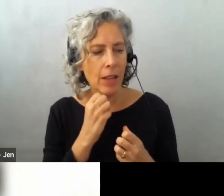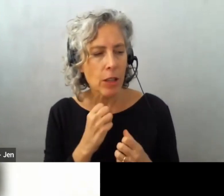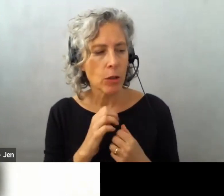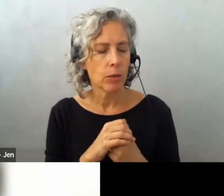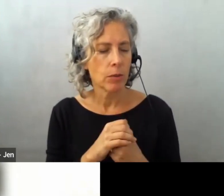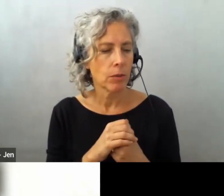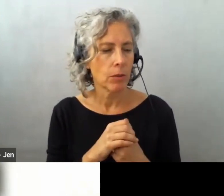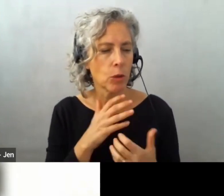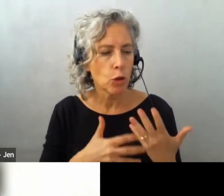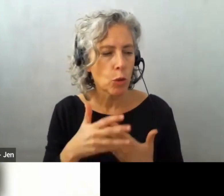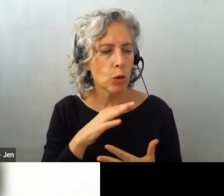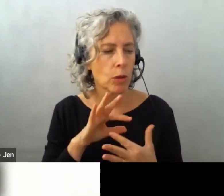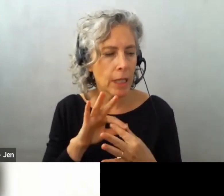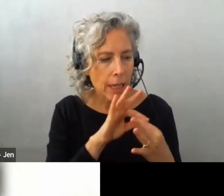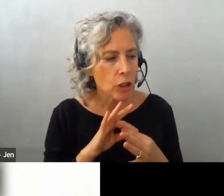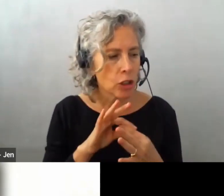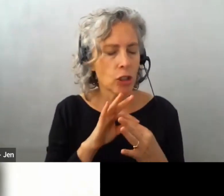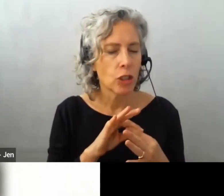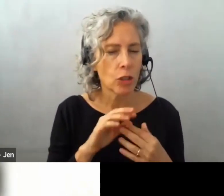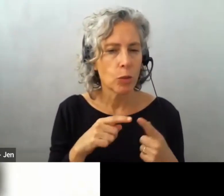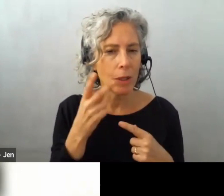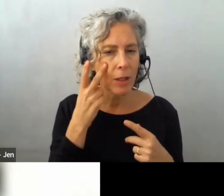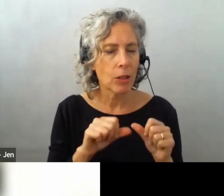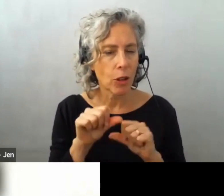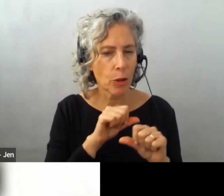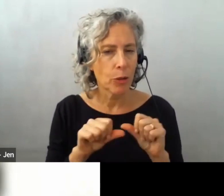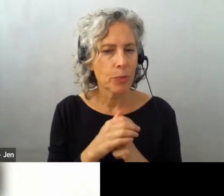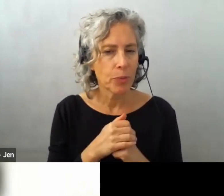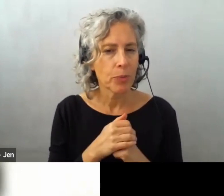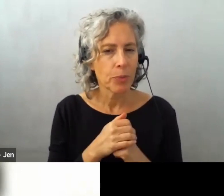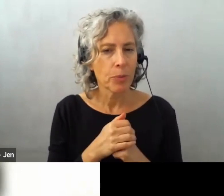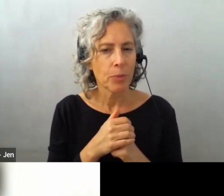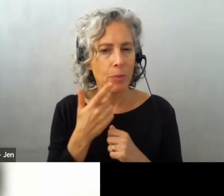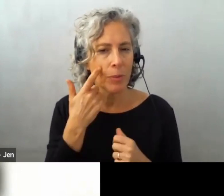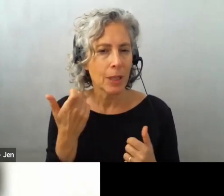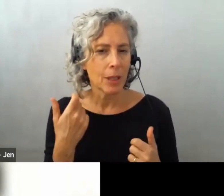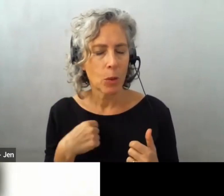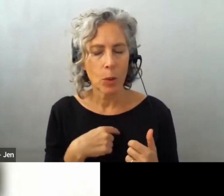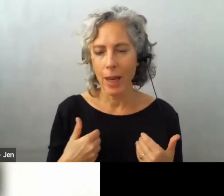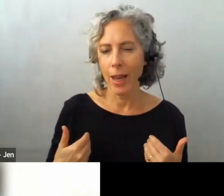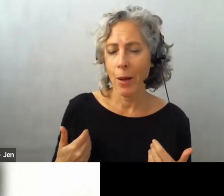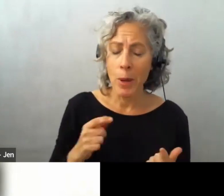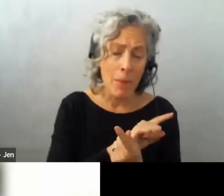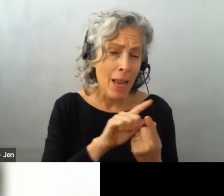social connection that we had when we saw each other in person, because we often had, we often met in person, and we had